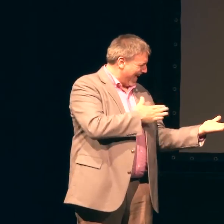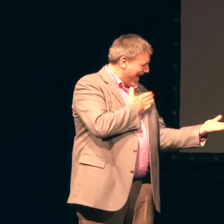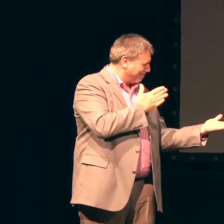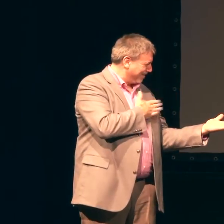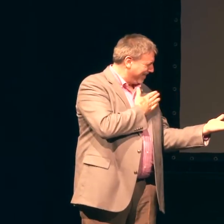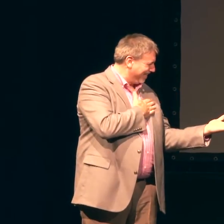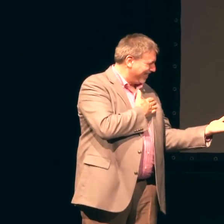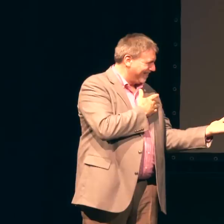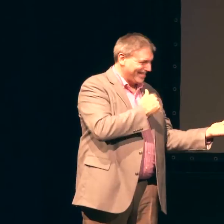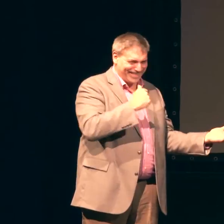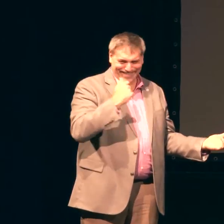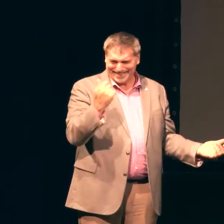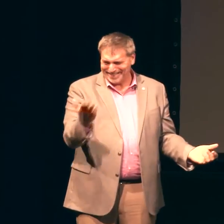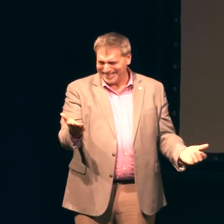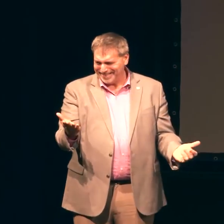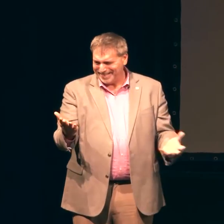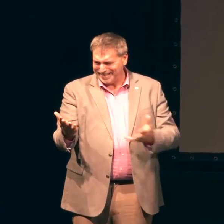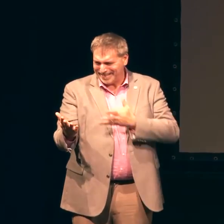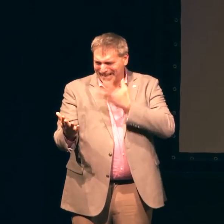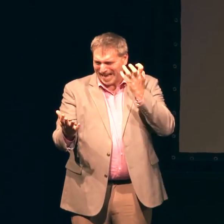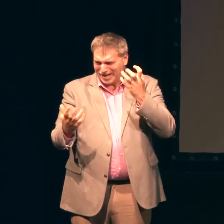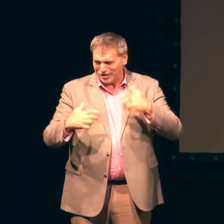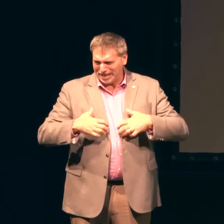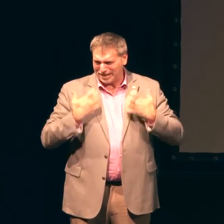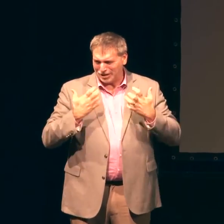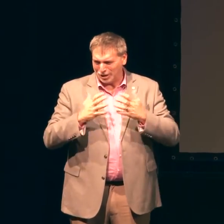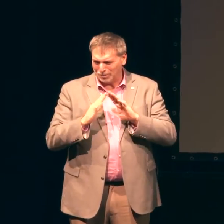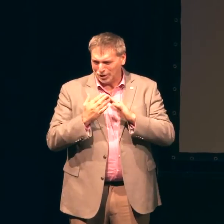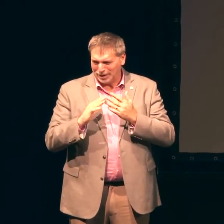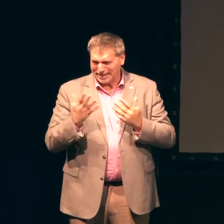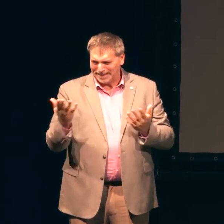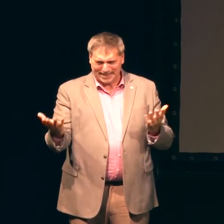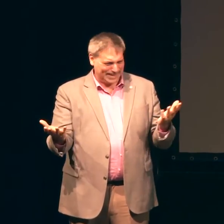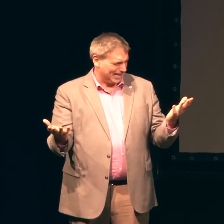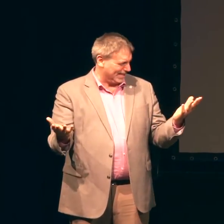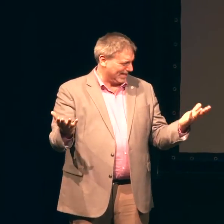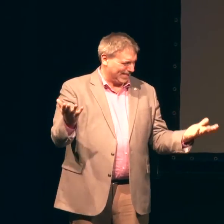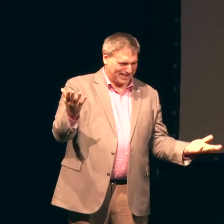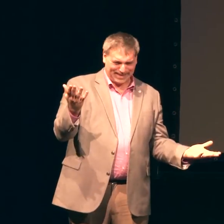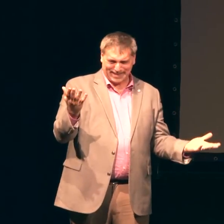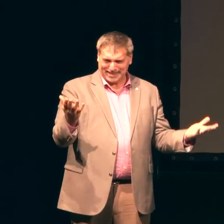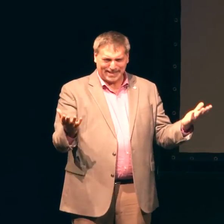she saw all that happiness, and then she went to the Deaf community, they're angry and they're